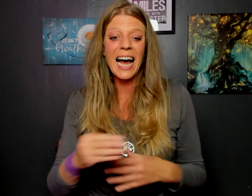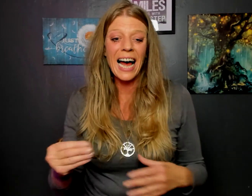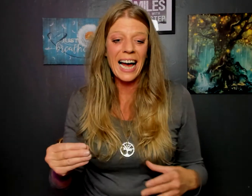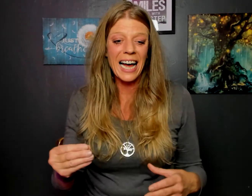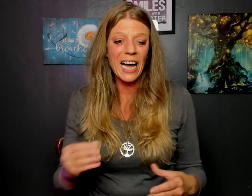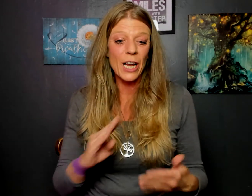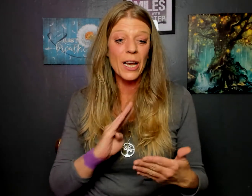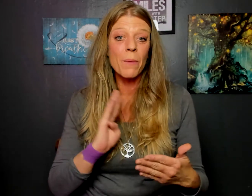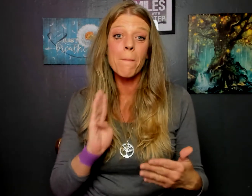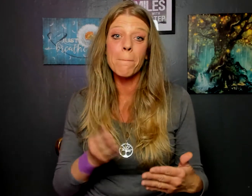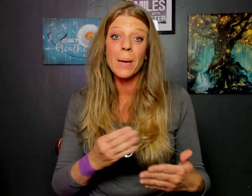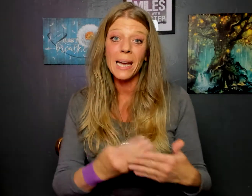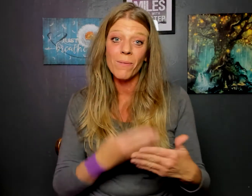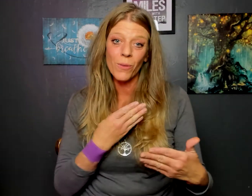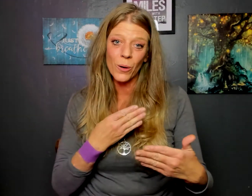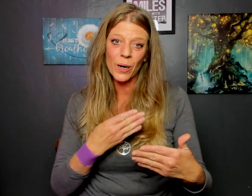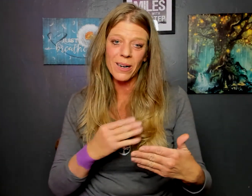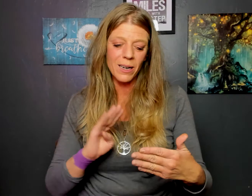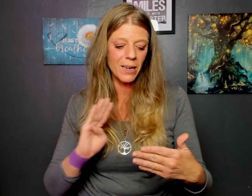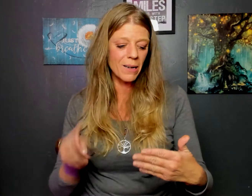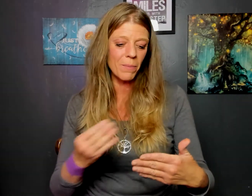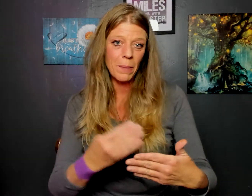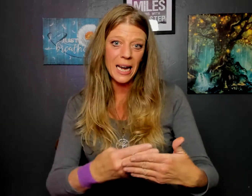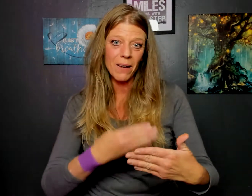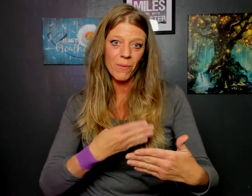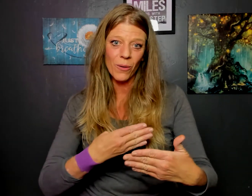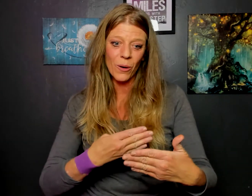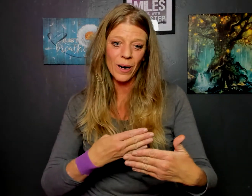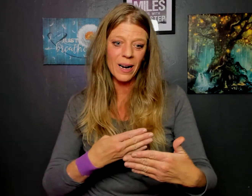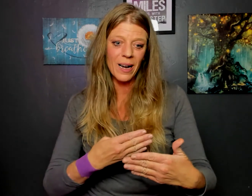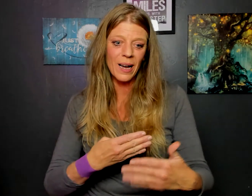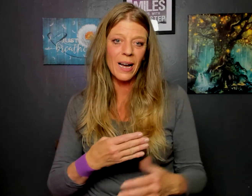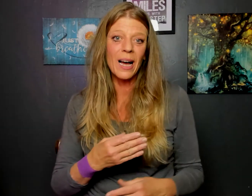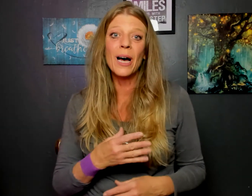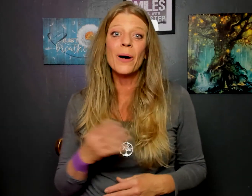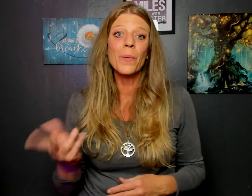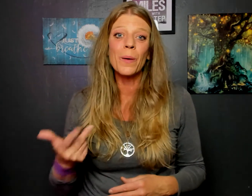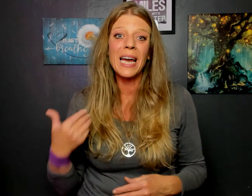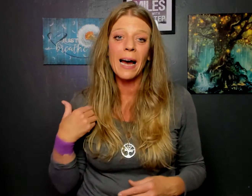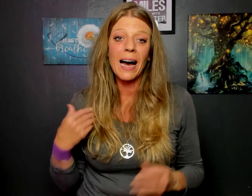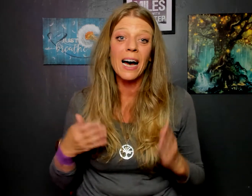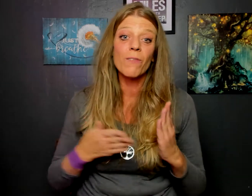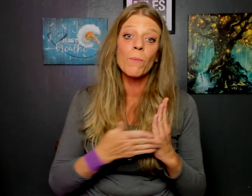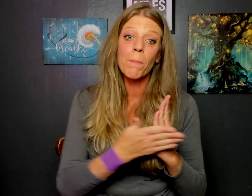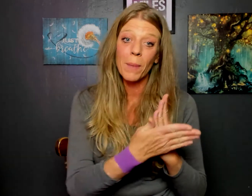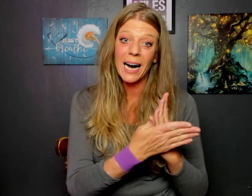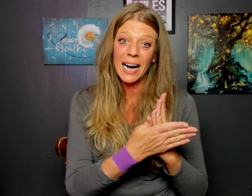and BEFORE BE FORE We have BY.